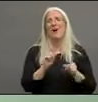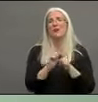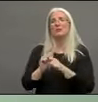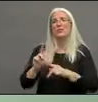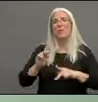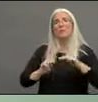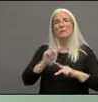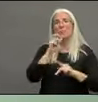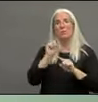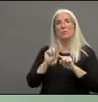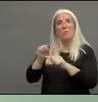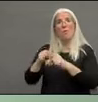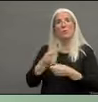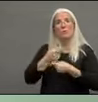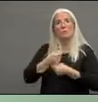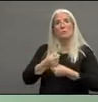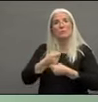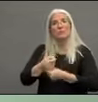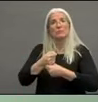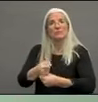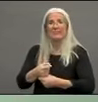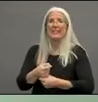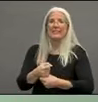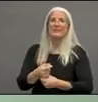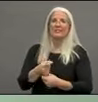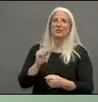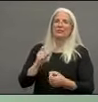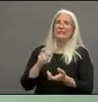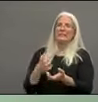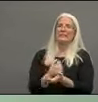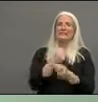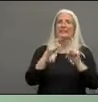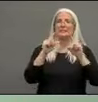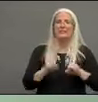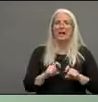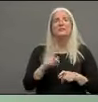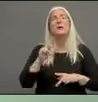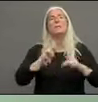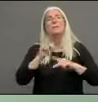chronic health conditions, are sixty years or older, or experience symptoms, we